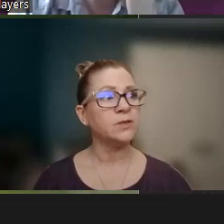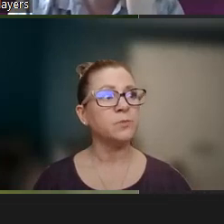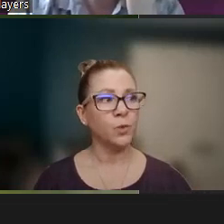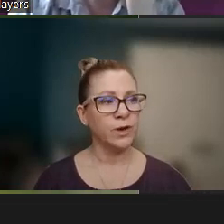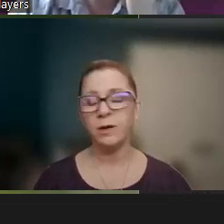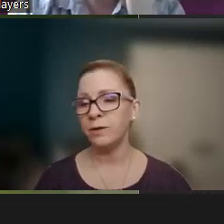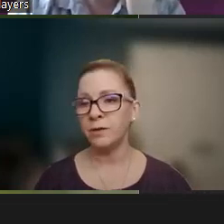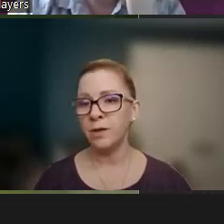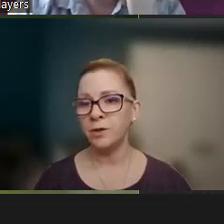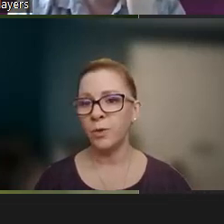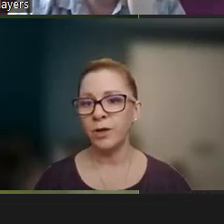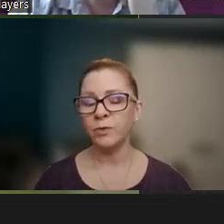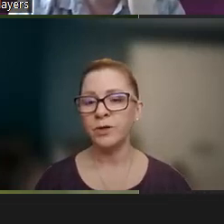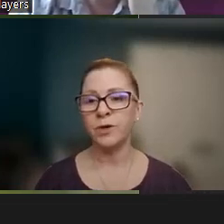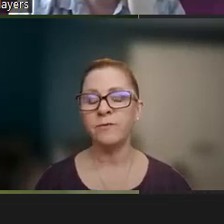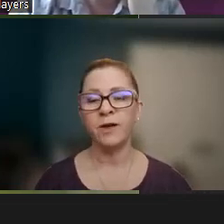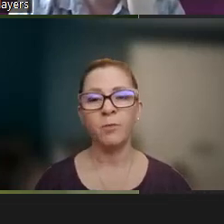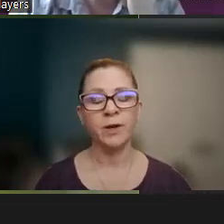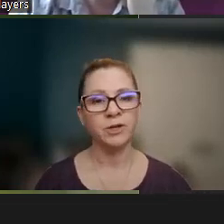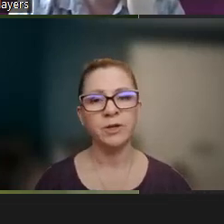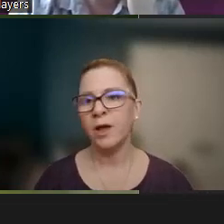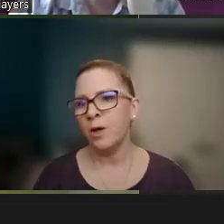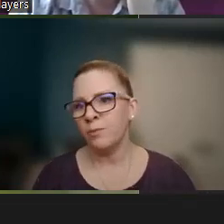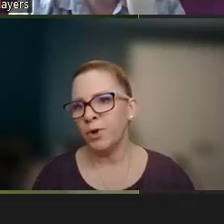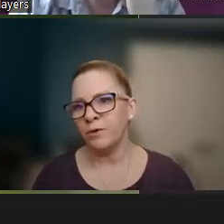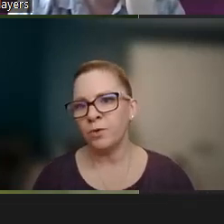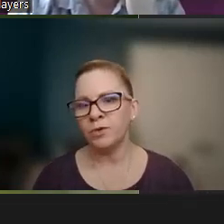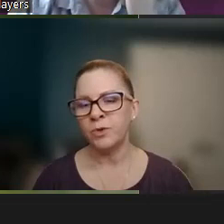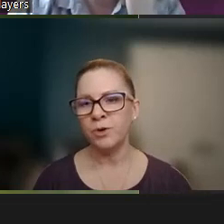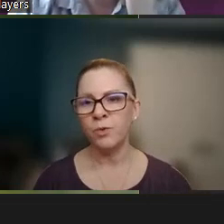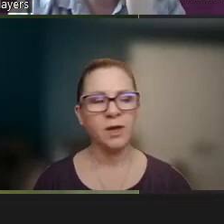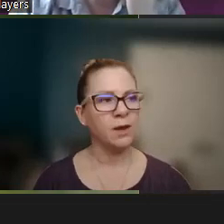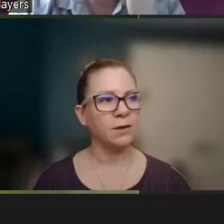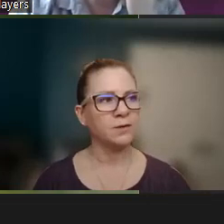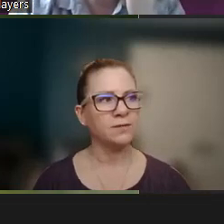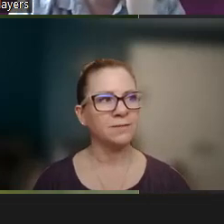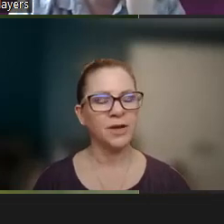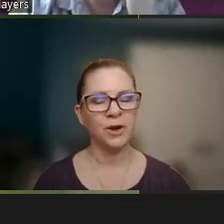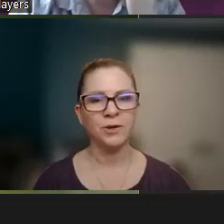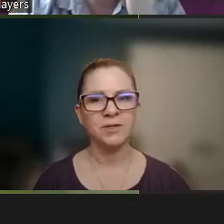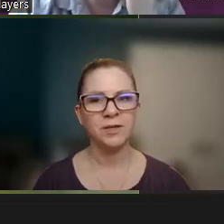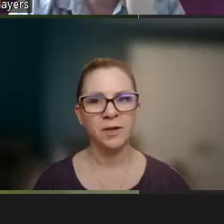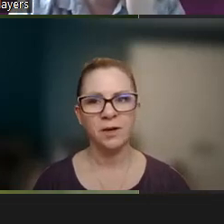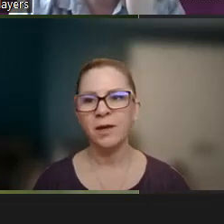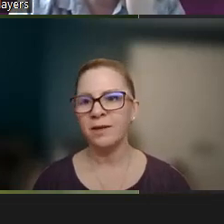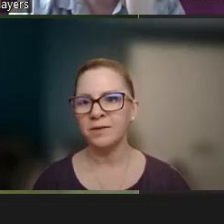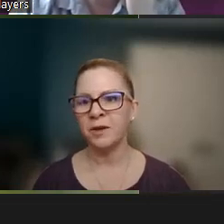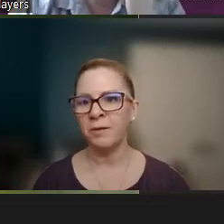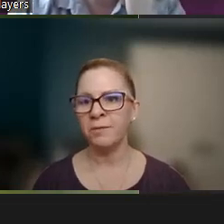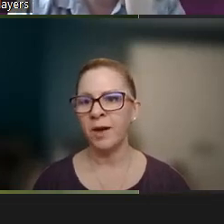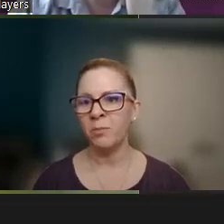IT IS WRITTEN IN THE 23-25 BUDGET, BUT OF COURSE WE KNOW WE CAN'T GUARANTEE UNTIL THAT